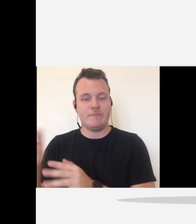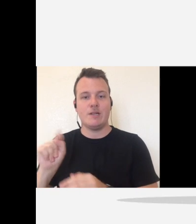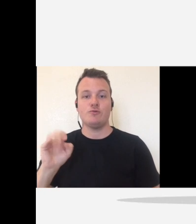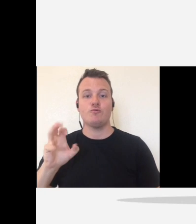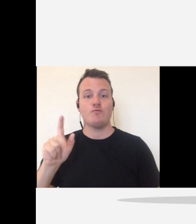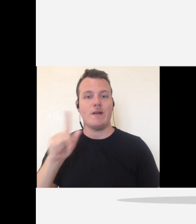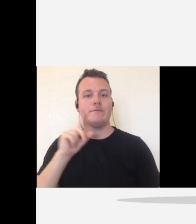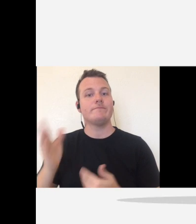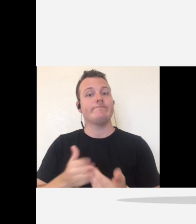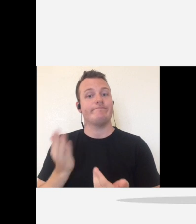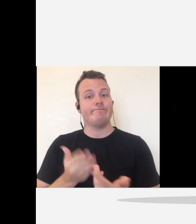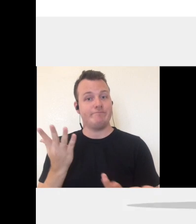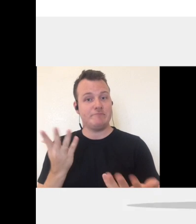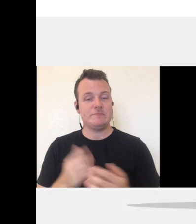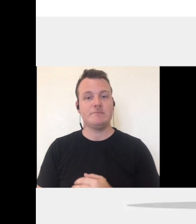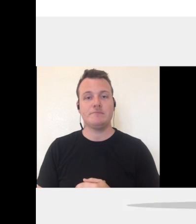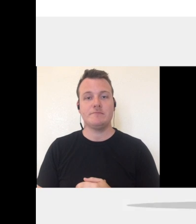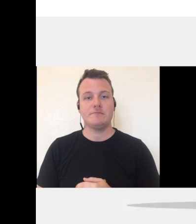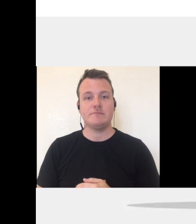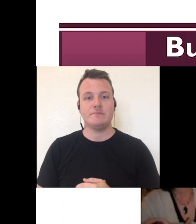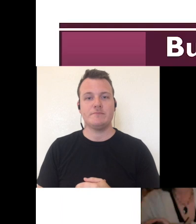tracking made easy.